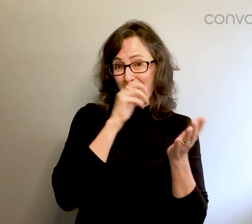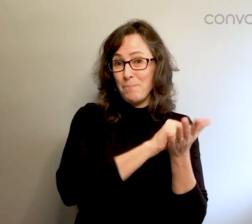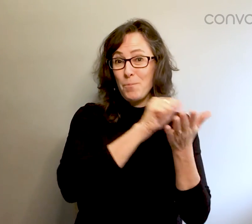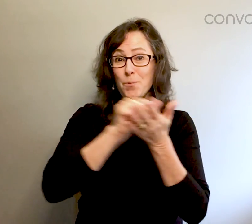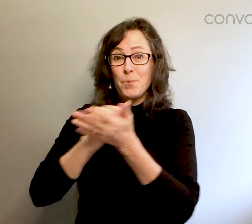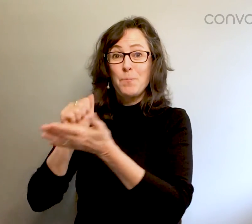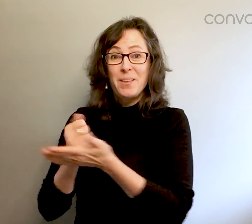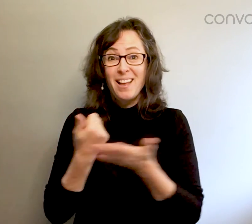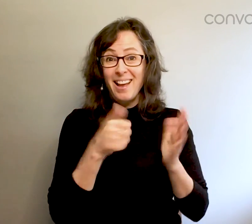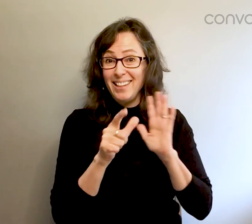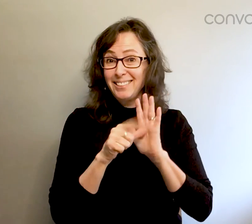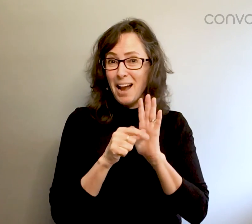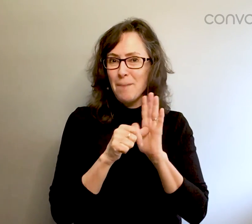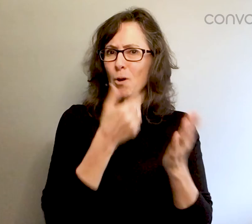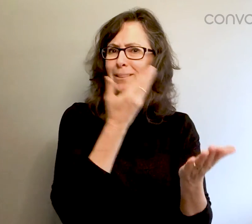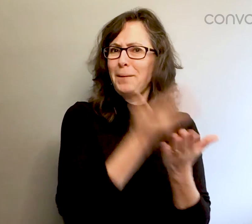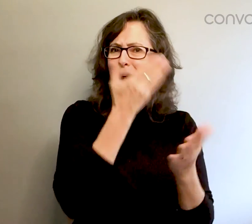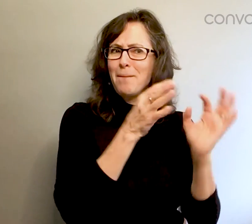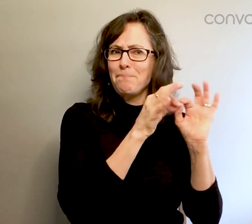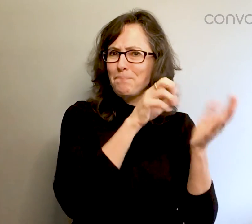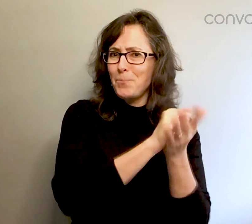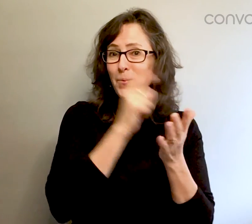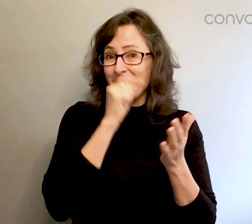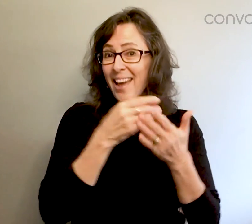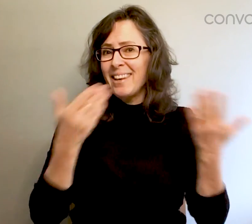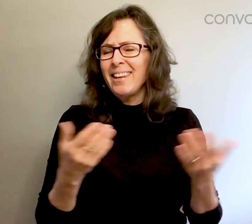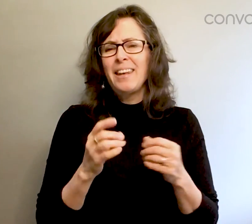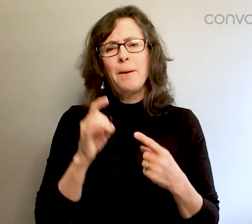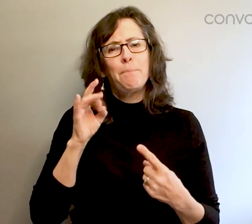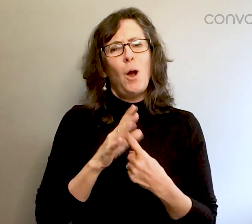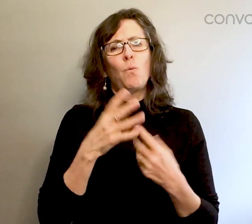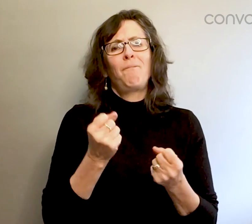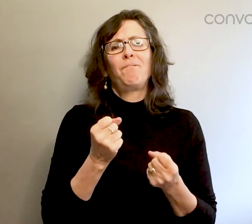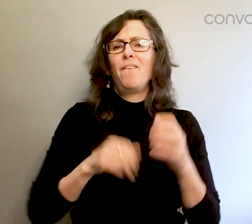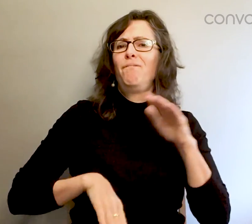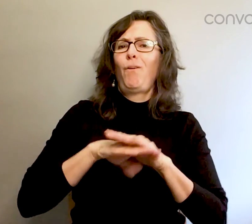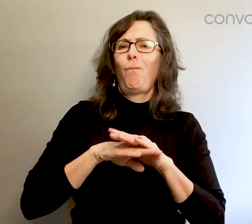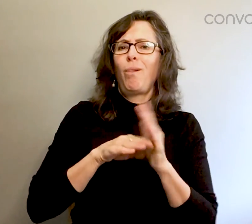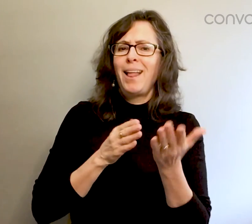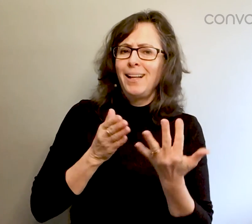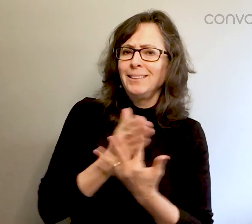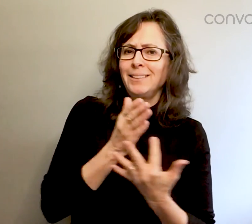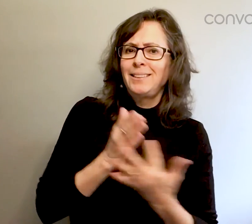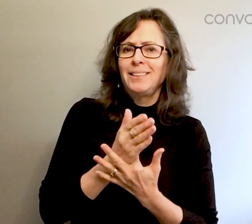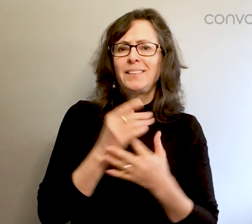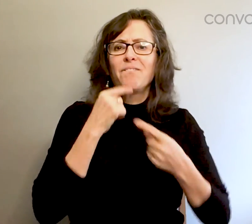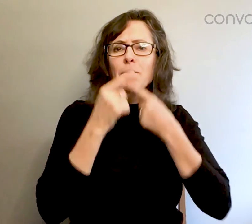for their health appointments, anytime they need it. It is vital for Deaf people to have full access